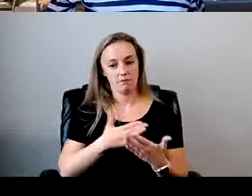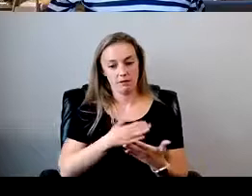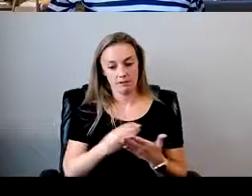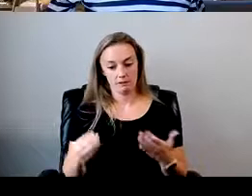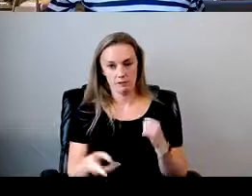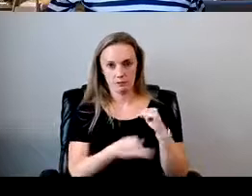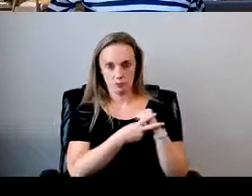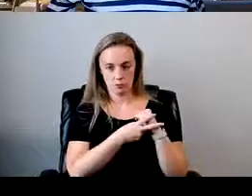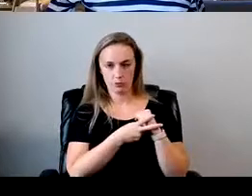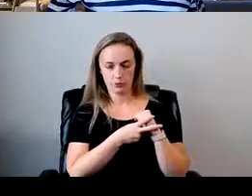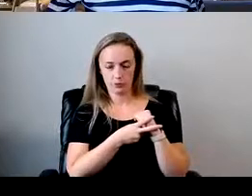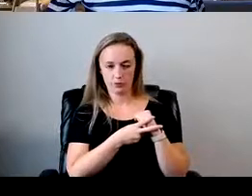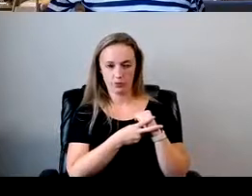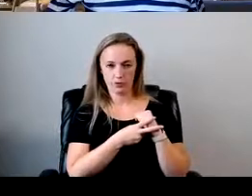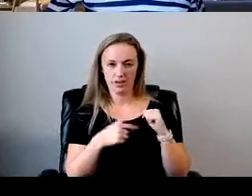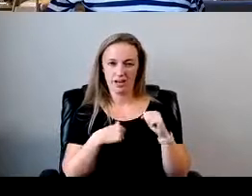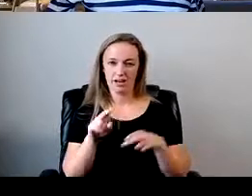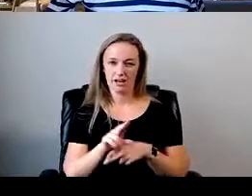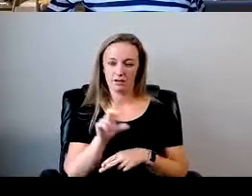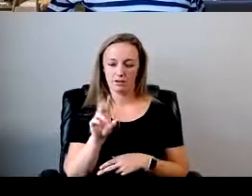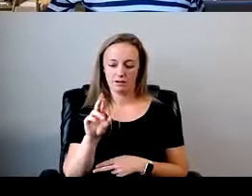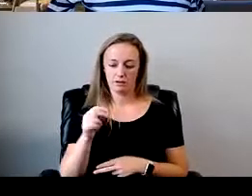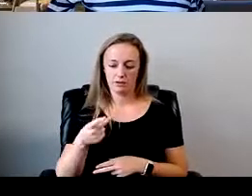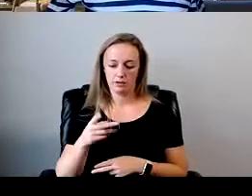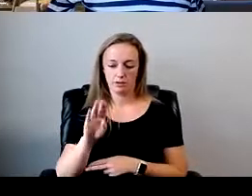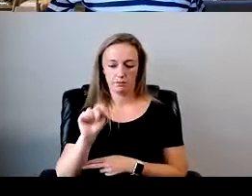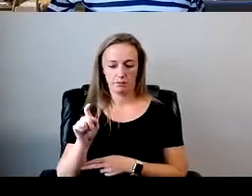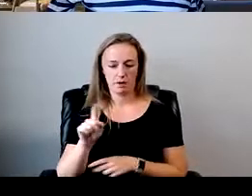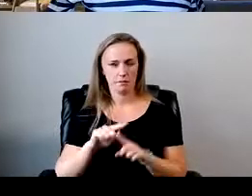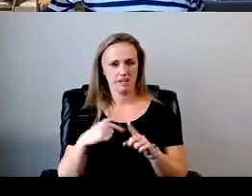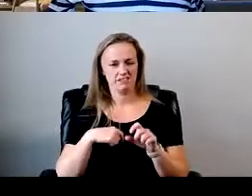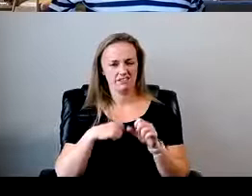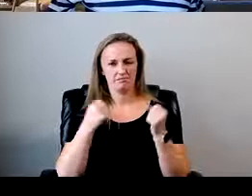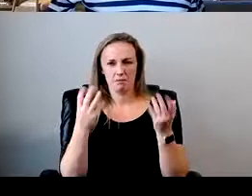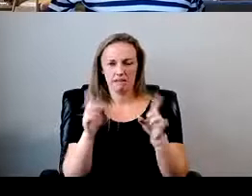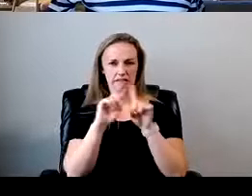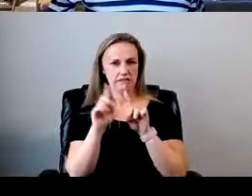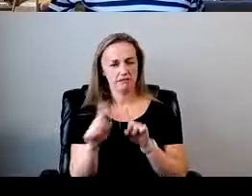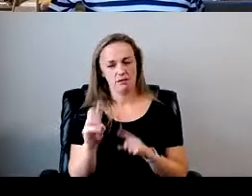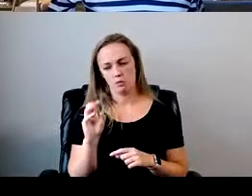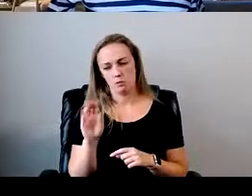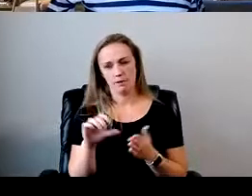I use Dropbox, but there are a lot of different websites that you can use to host content.